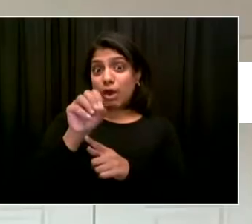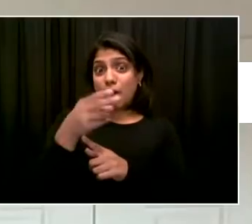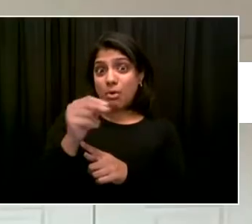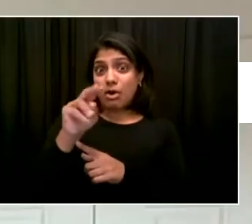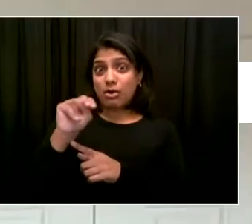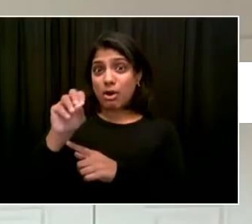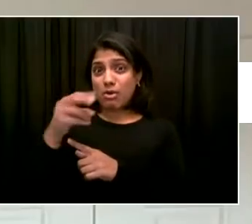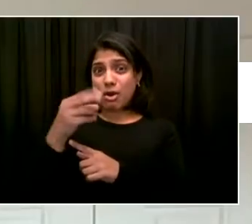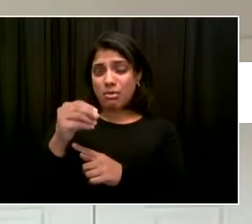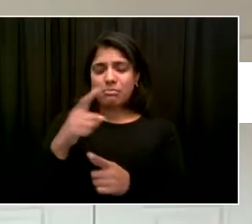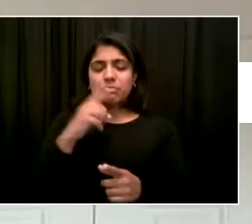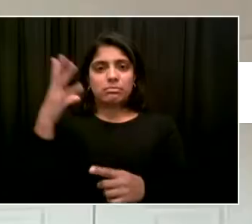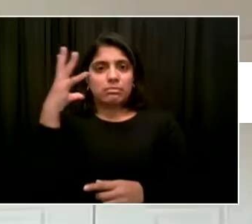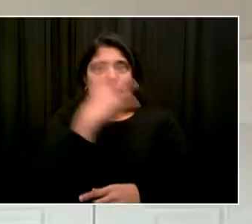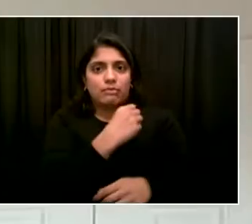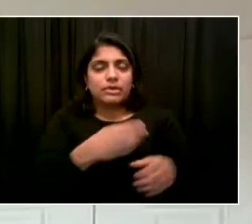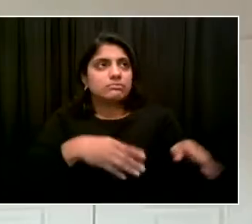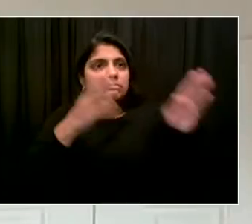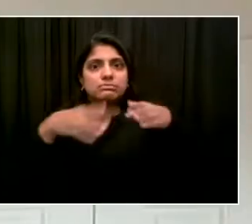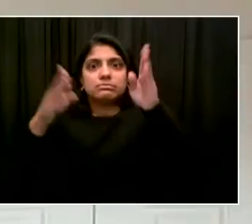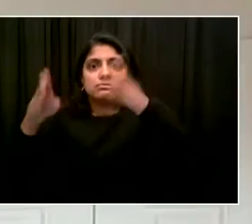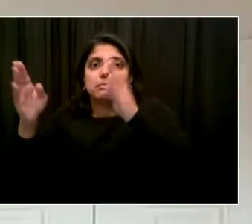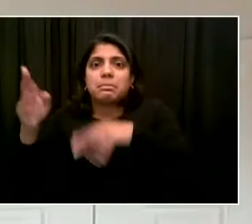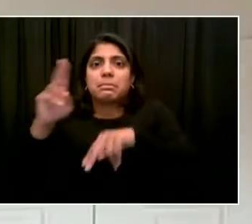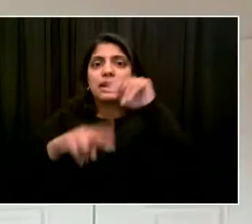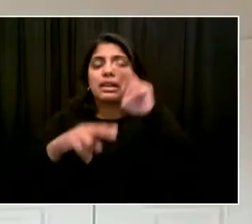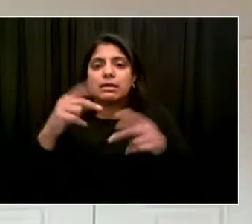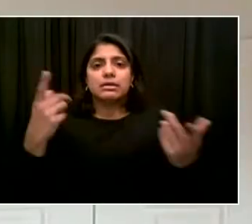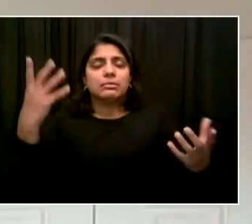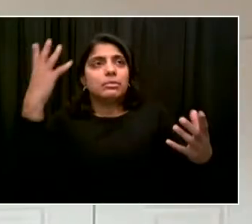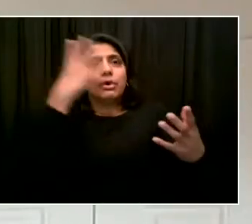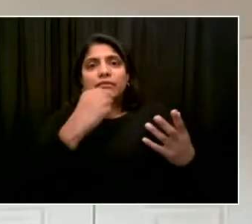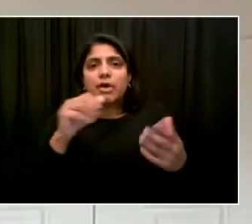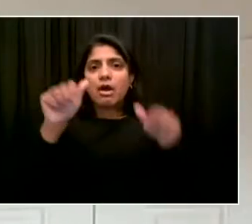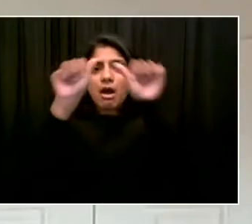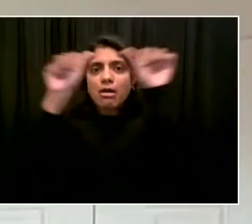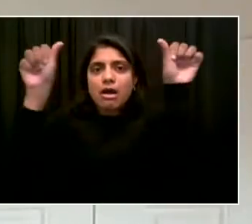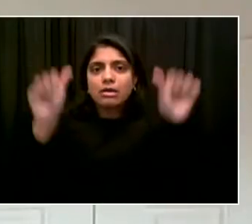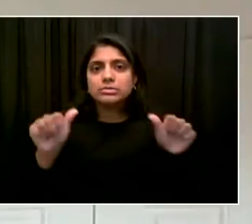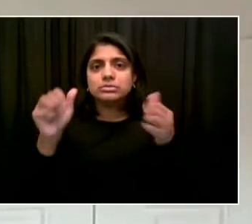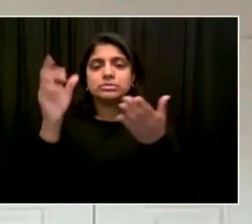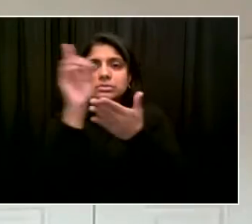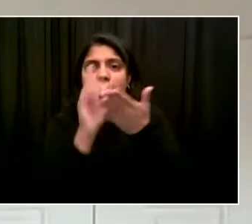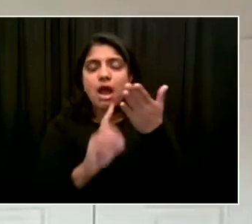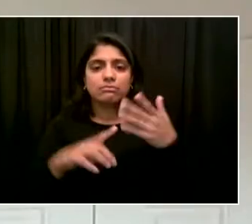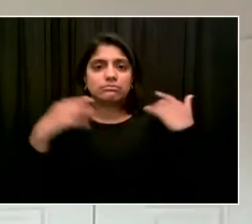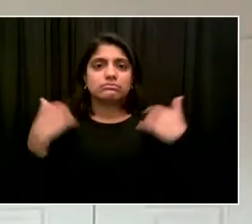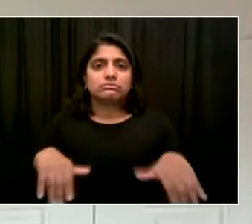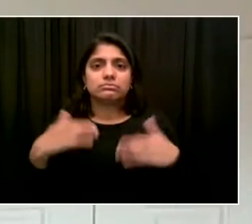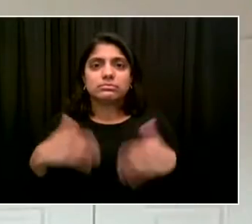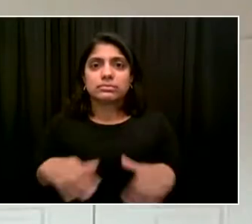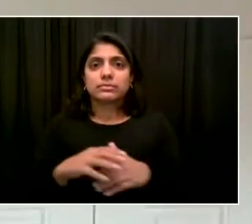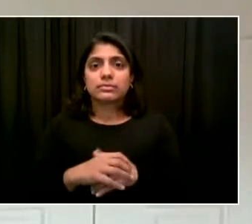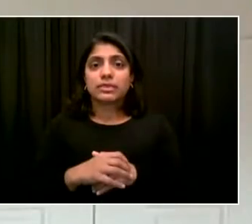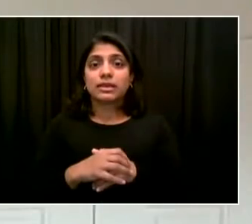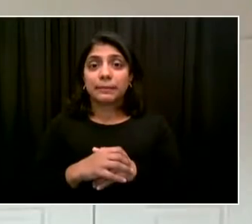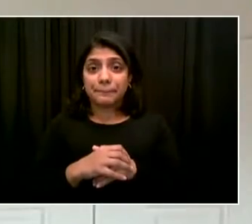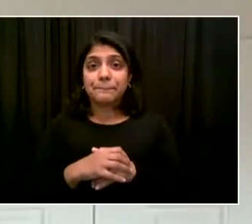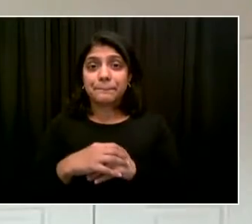LIFELONG NEW YORKERS I'M EXCITED THAT THIS IS A DIRECTION WE ARE GOING IN. I ALSONO KW ATHT VACCINEFINDER.NYC.G FOR OUR AMAZING